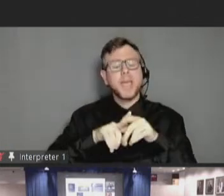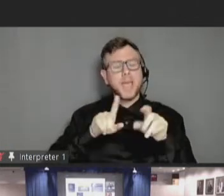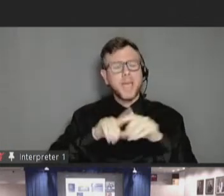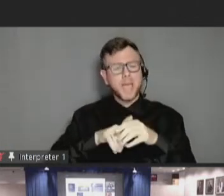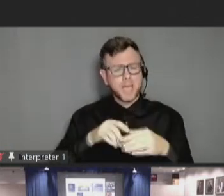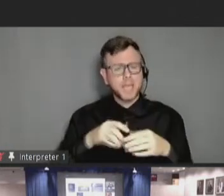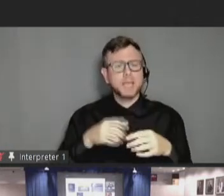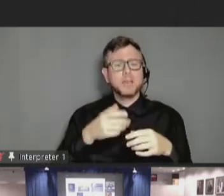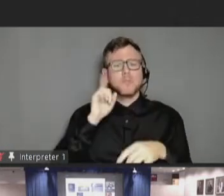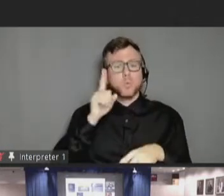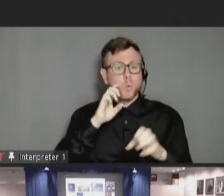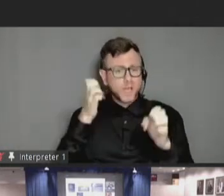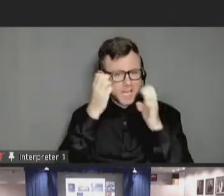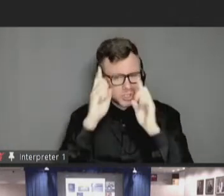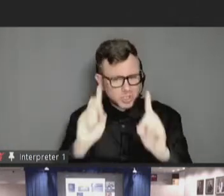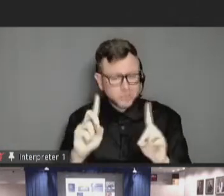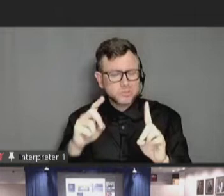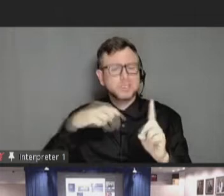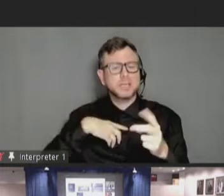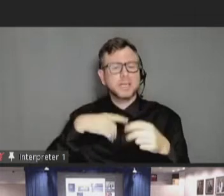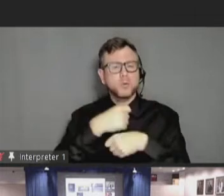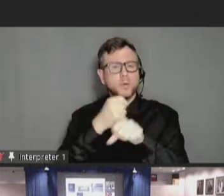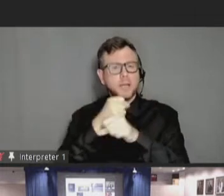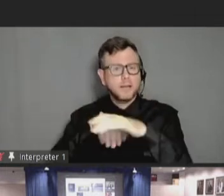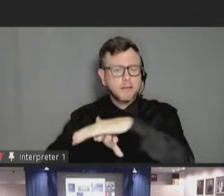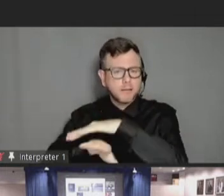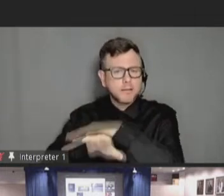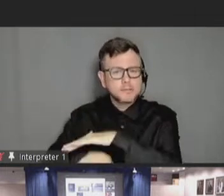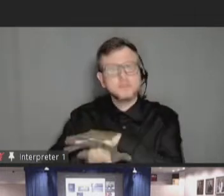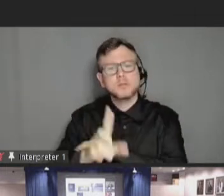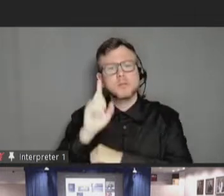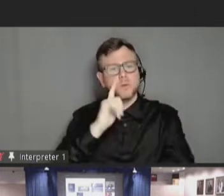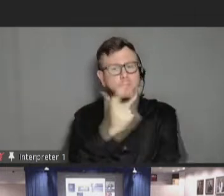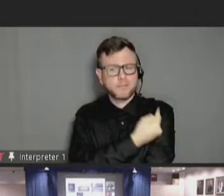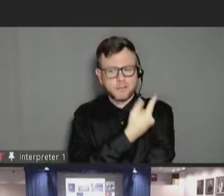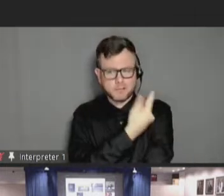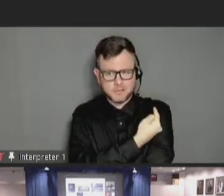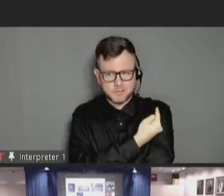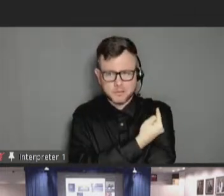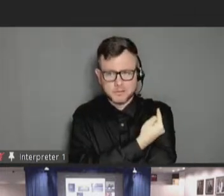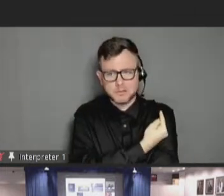education and creating access to vaccines. And that we were really